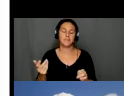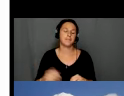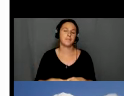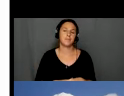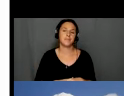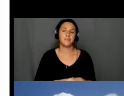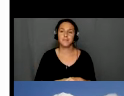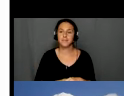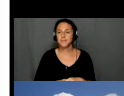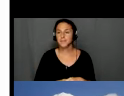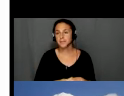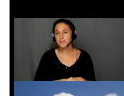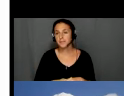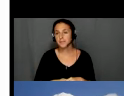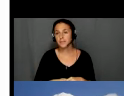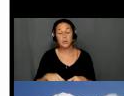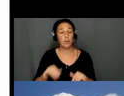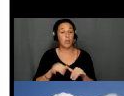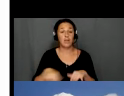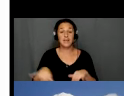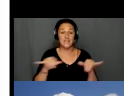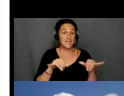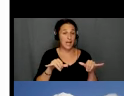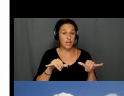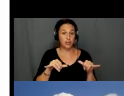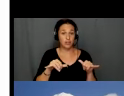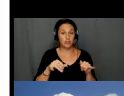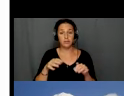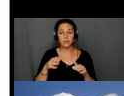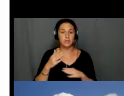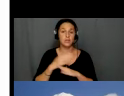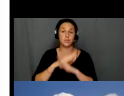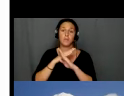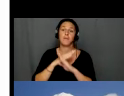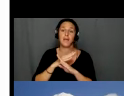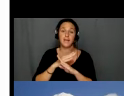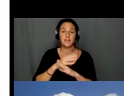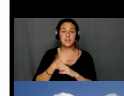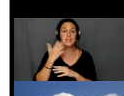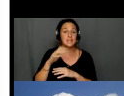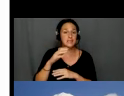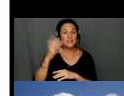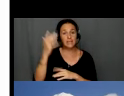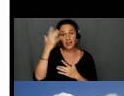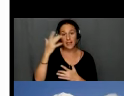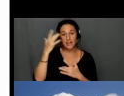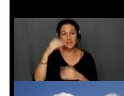greenhouses and hoop houses, we can't do much there because they are made